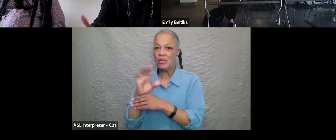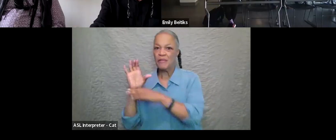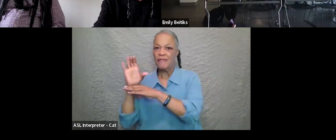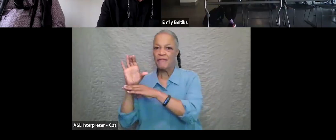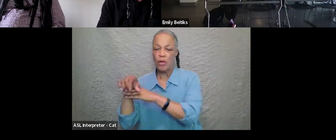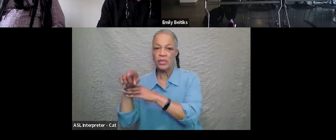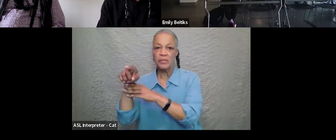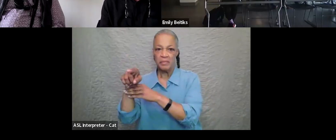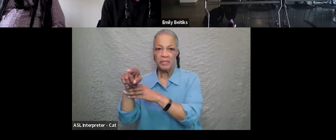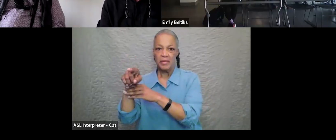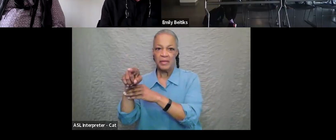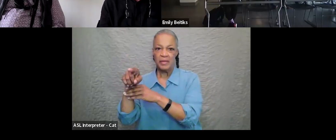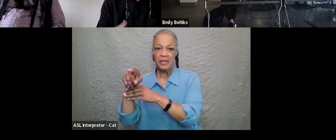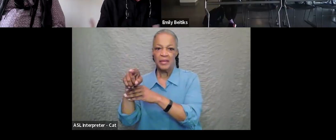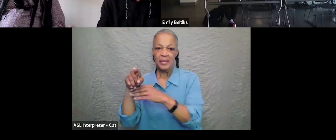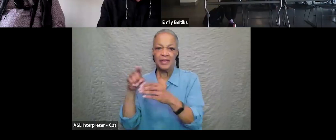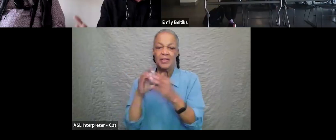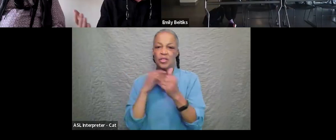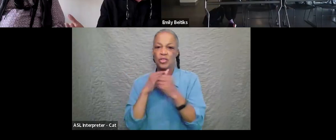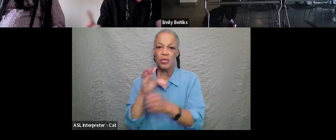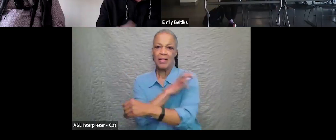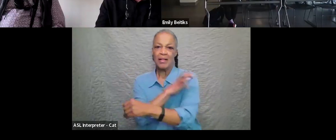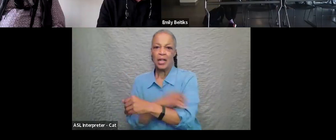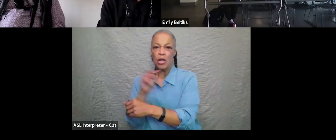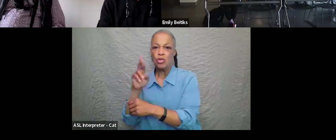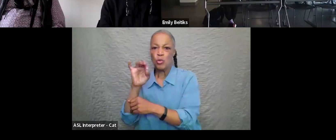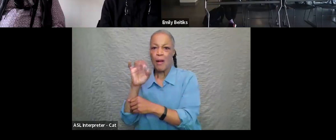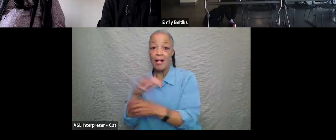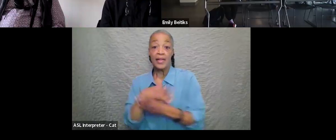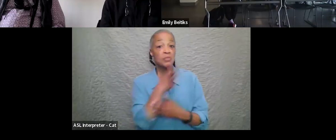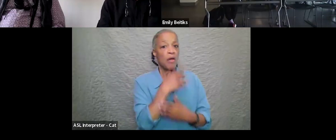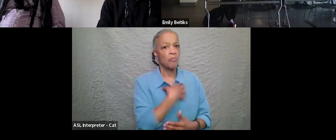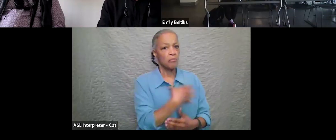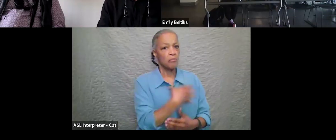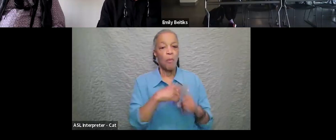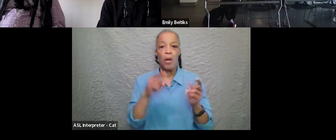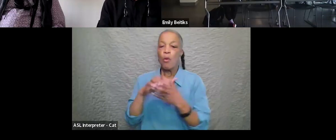into an industry-funded clinical trial over the objections of his mother, who thought he was